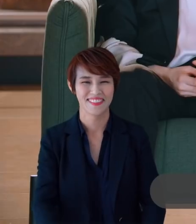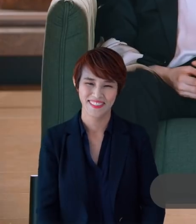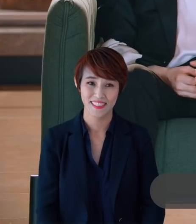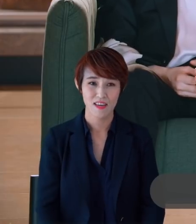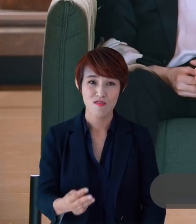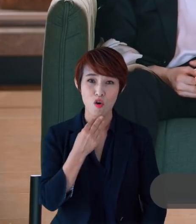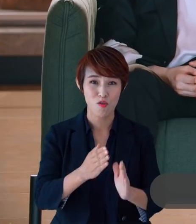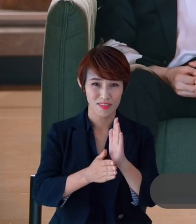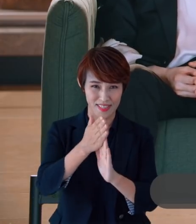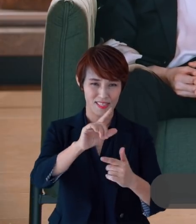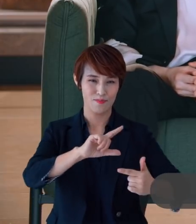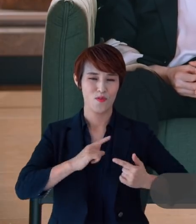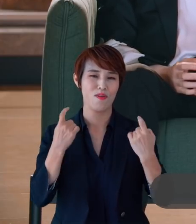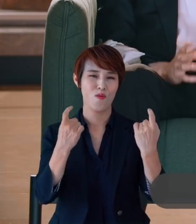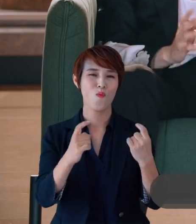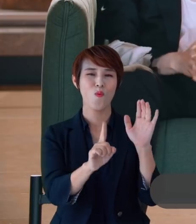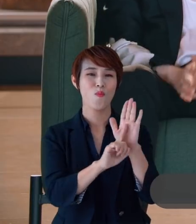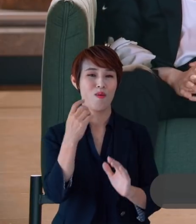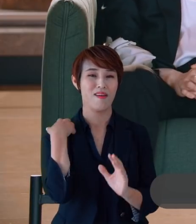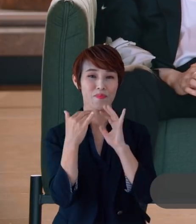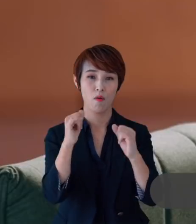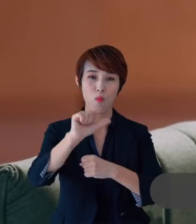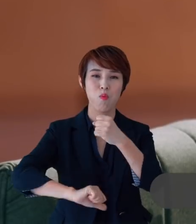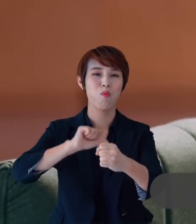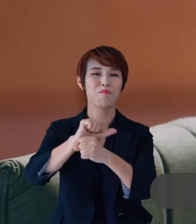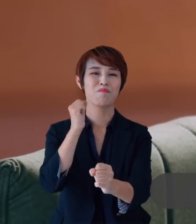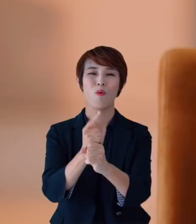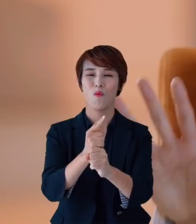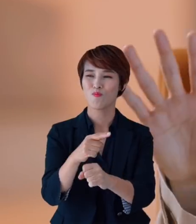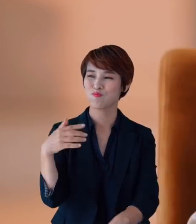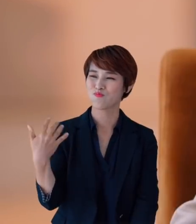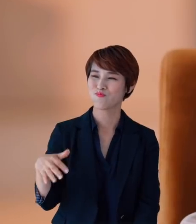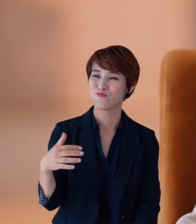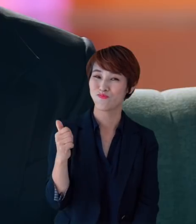It has been five years since we became the Honorary Ambassadors of Seoul Tourism. Really?